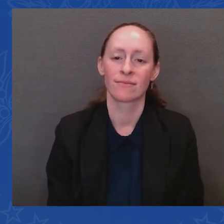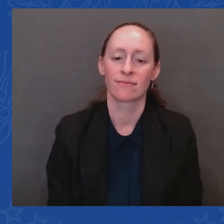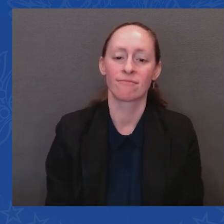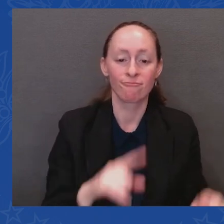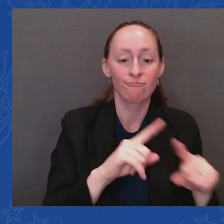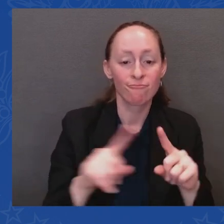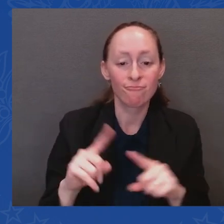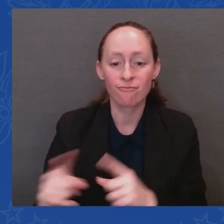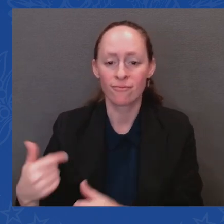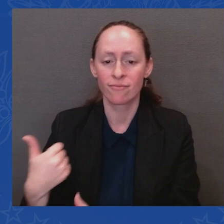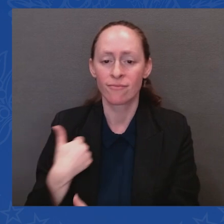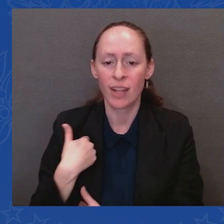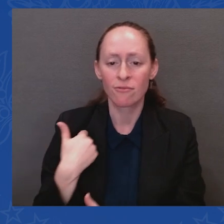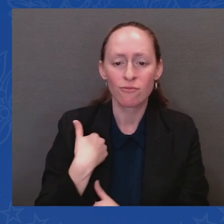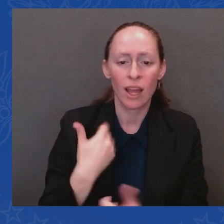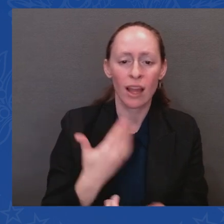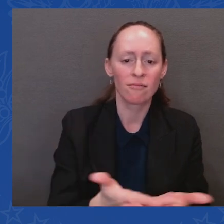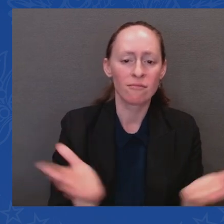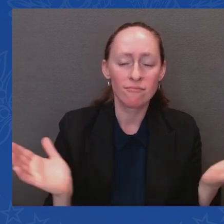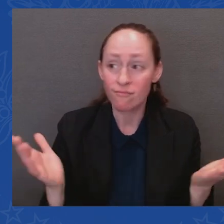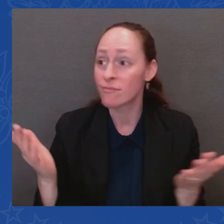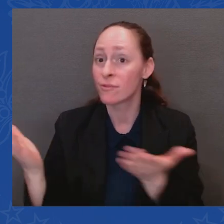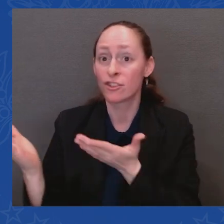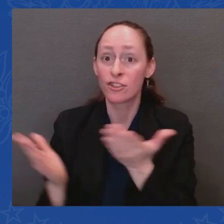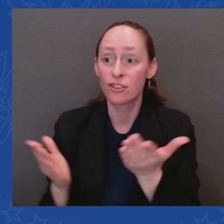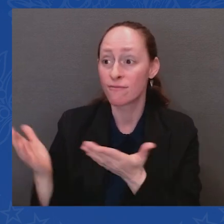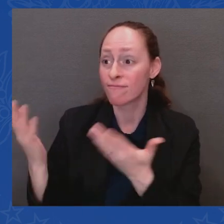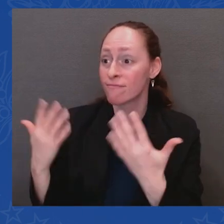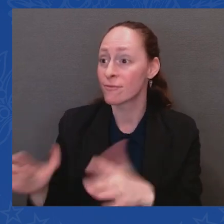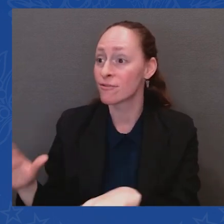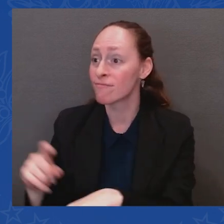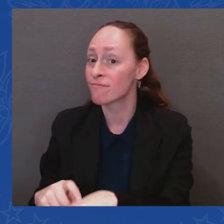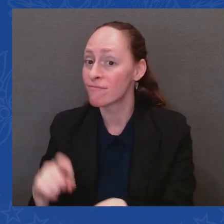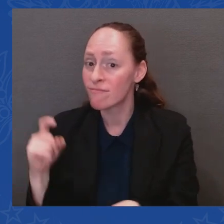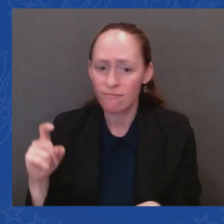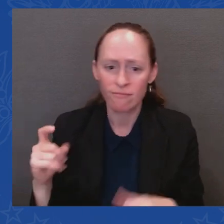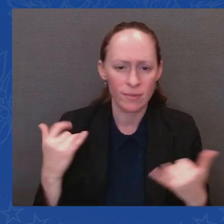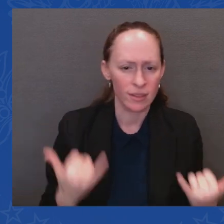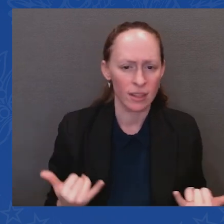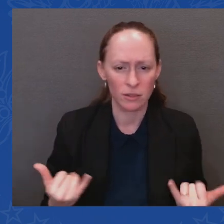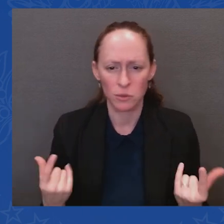until he heard about VA's vocational rehabilitation compensated work therapy program,